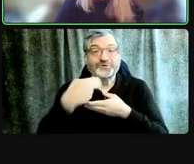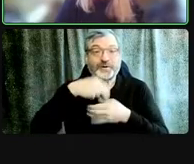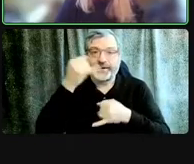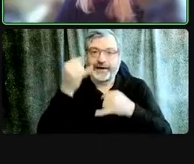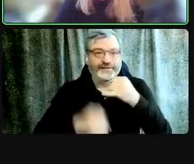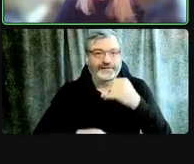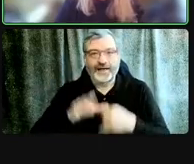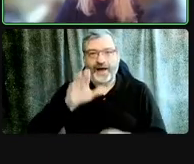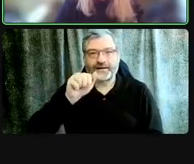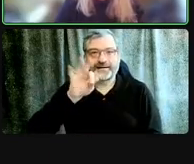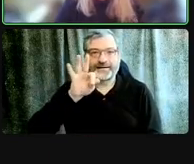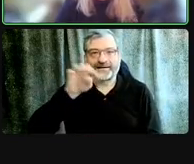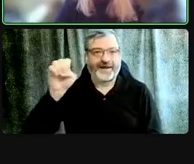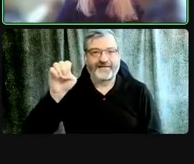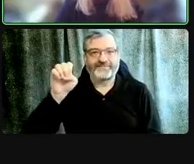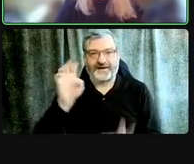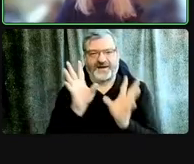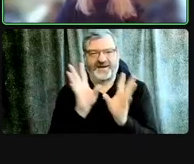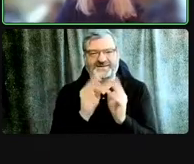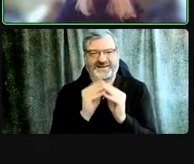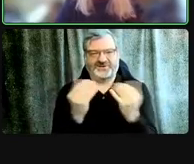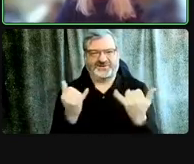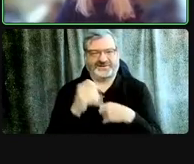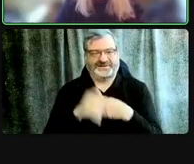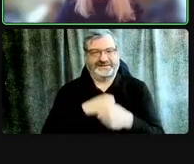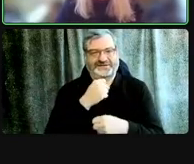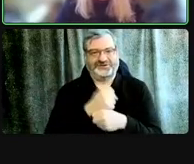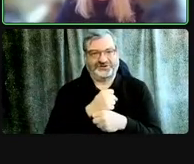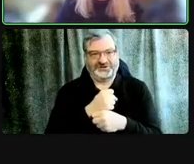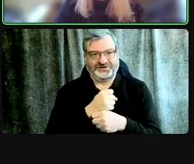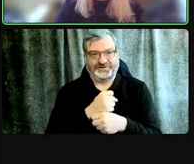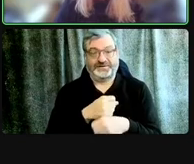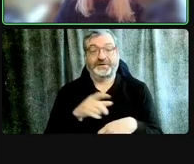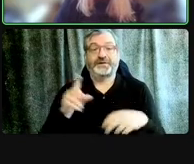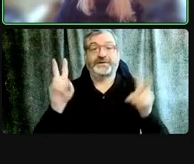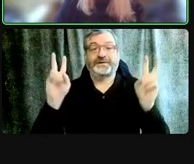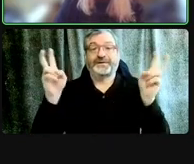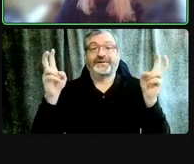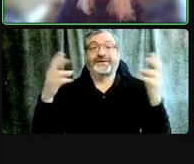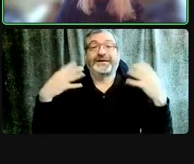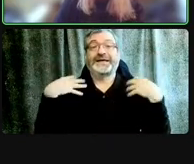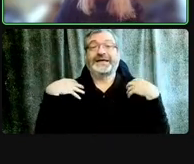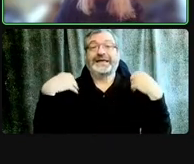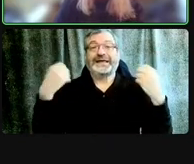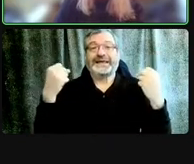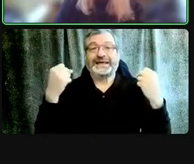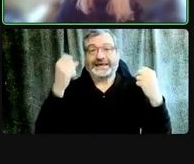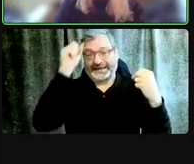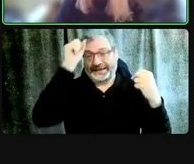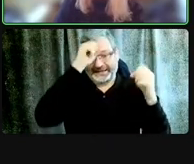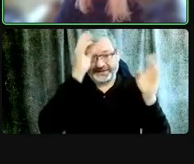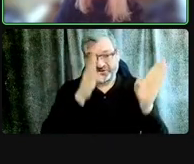Healing Strategies Arts Organizations Leaning In to the Mental Health Crisis